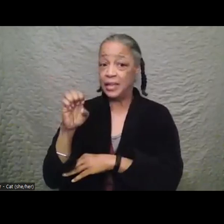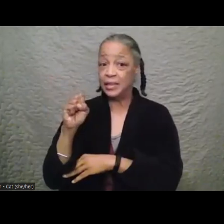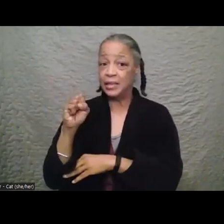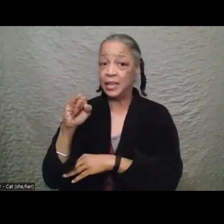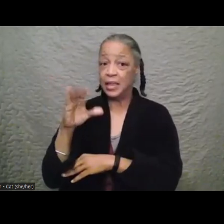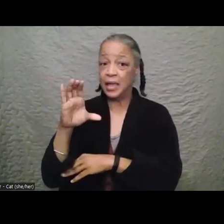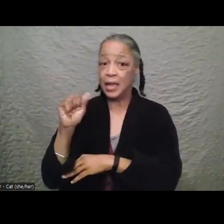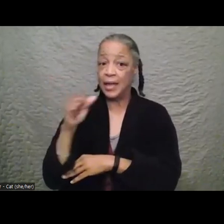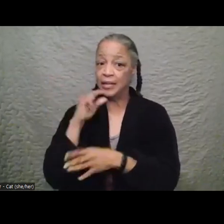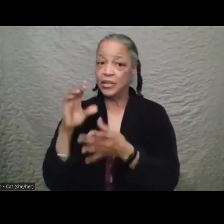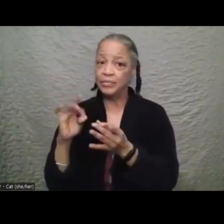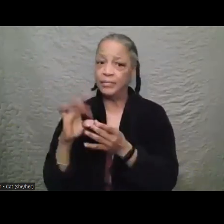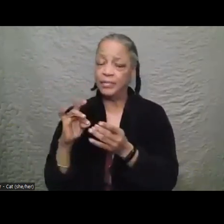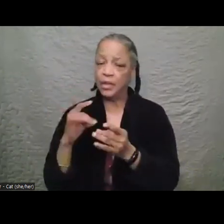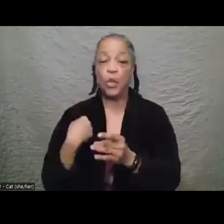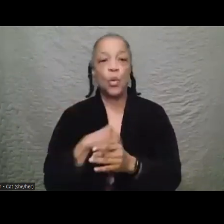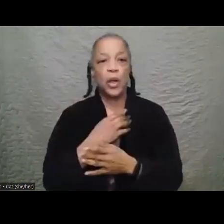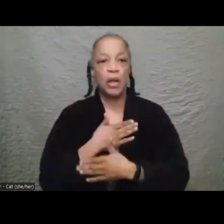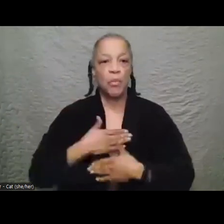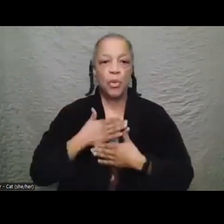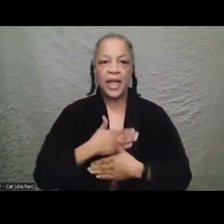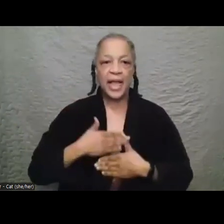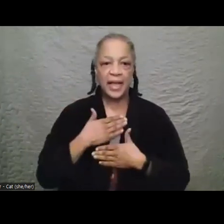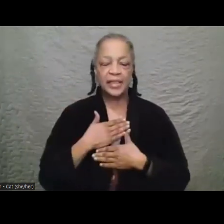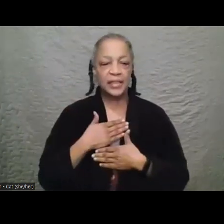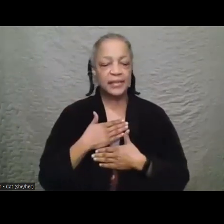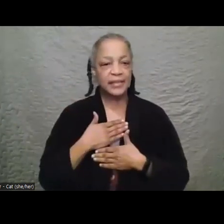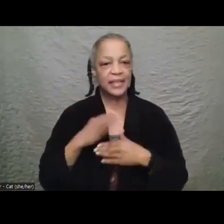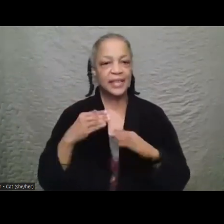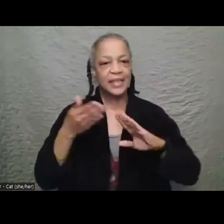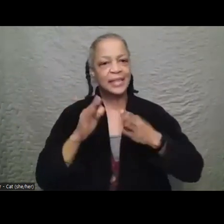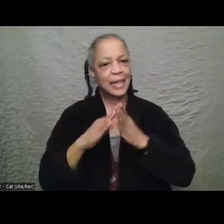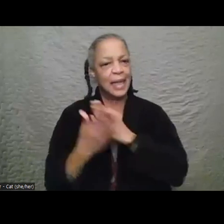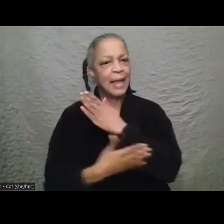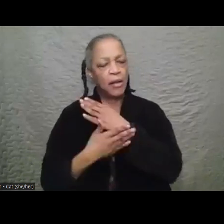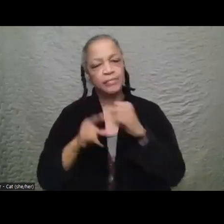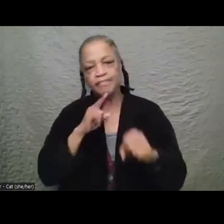are deeply appreciative of the commitment the city and County has made to safety net